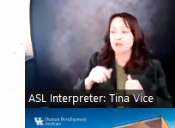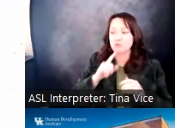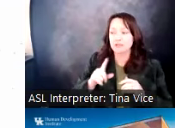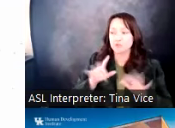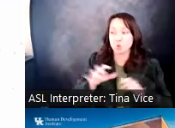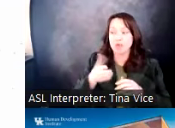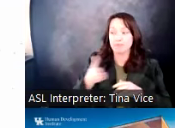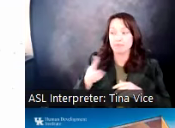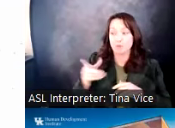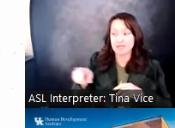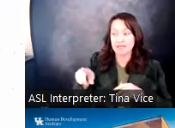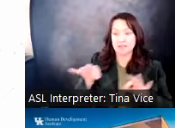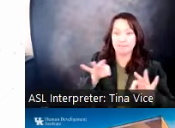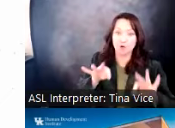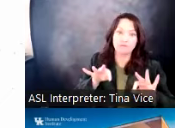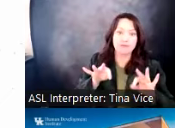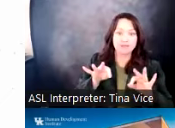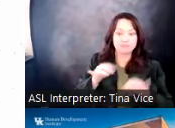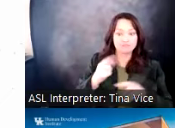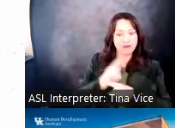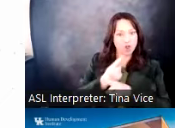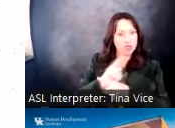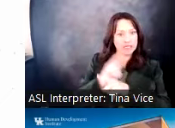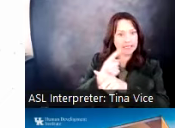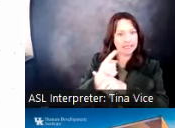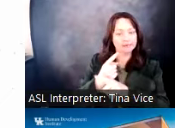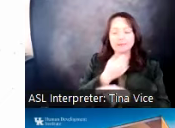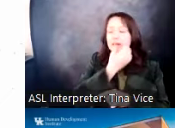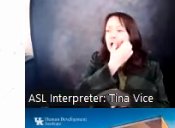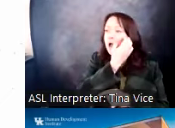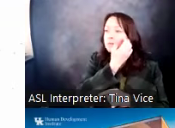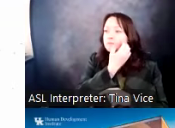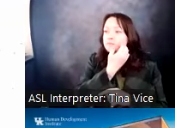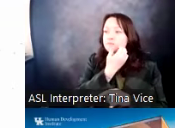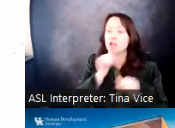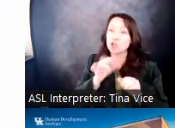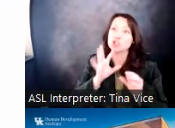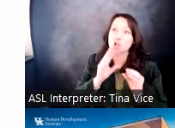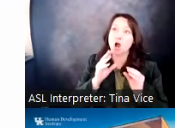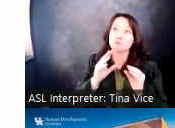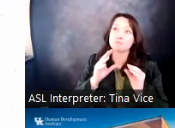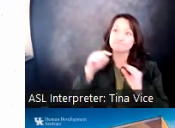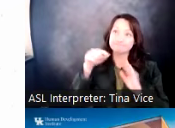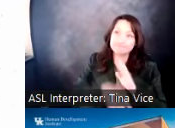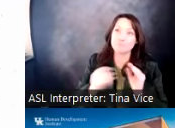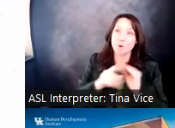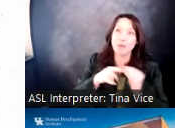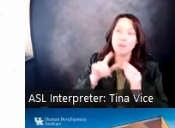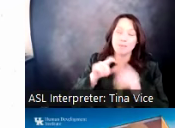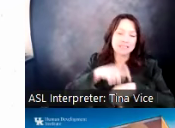regularity. Uh and so uh I could talk more about that but I know time is limited. So I will stop here. Uh that